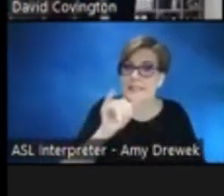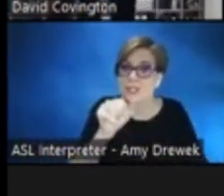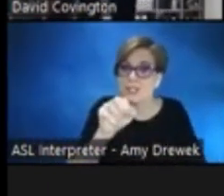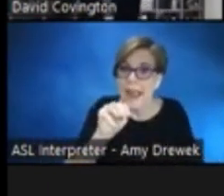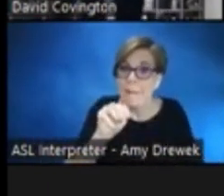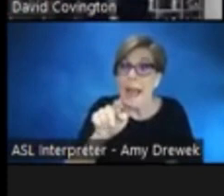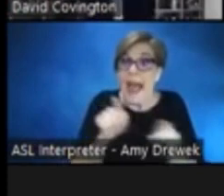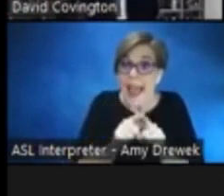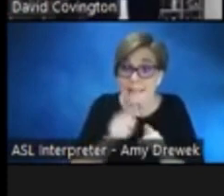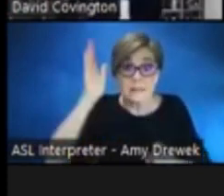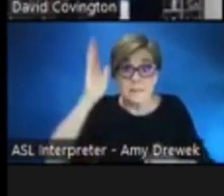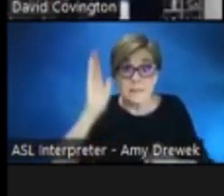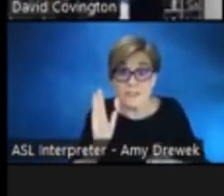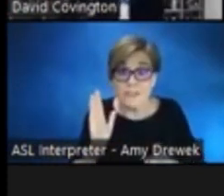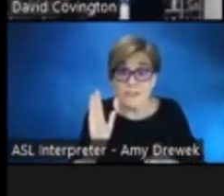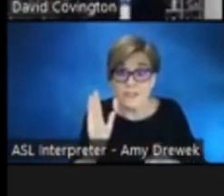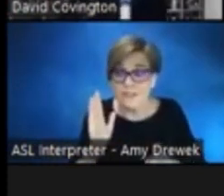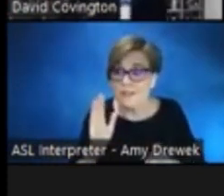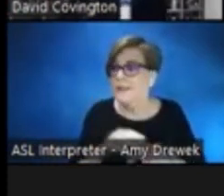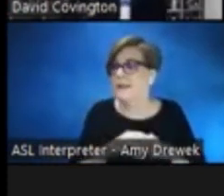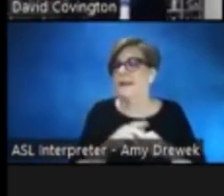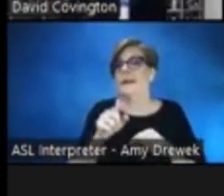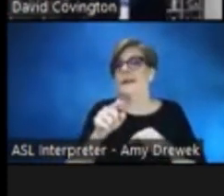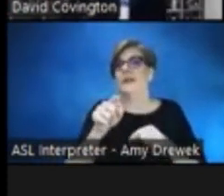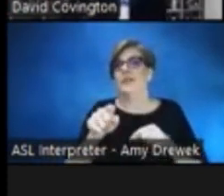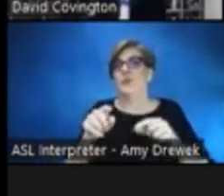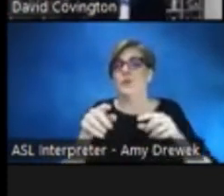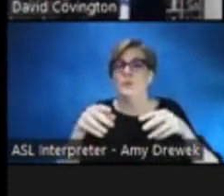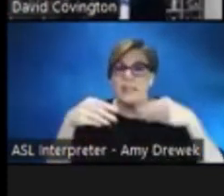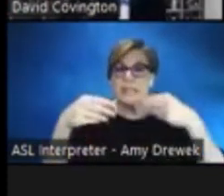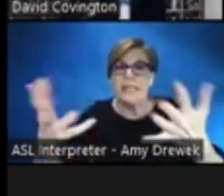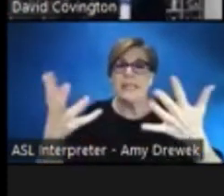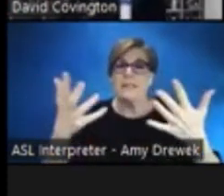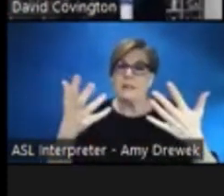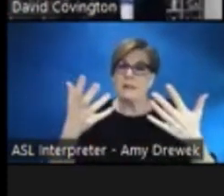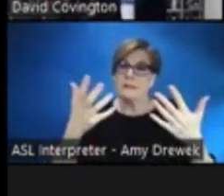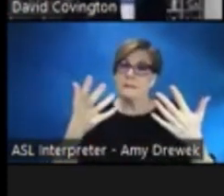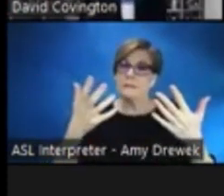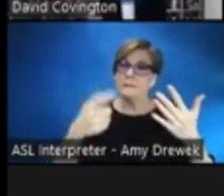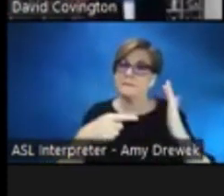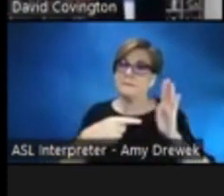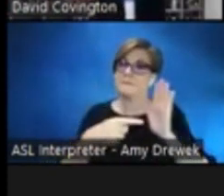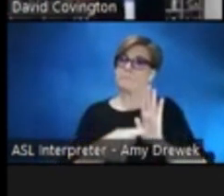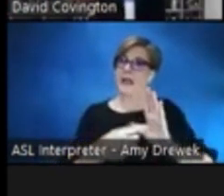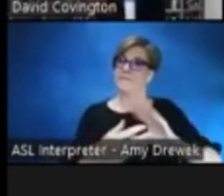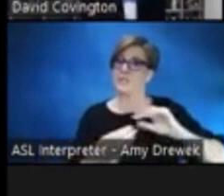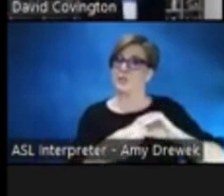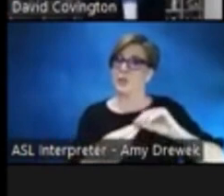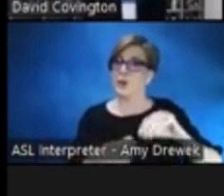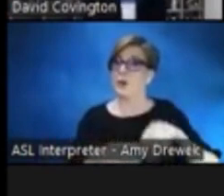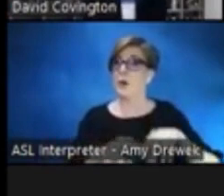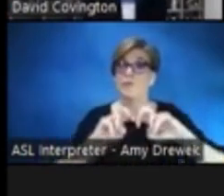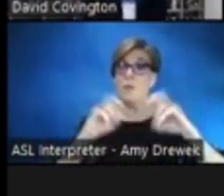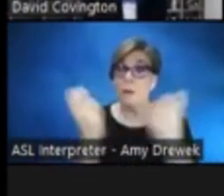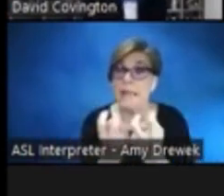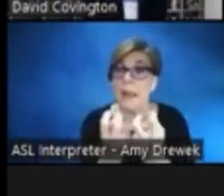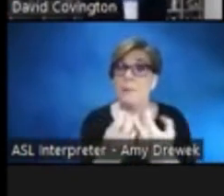YOU HAVE BEEN FEATURED, BEEN IN THE ROUND TABLE OR YOU HAVE BEEN PART OF THE TRIVIA HOT SEAT.